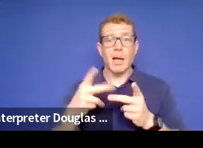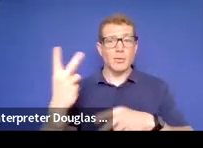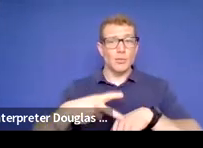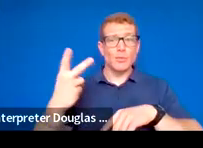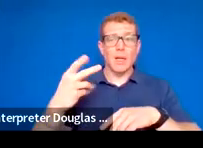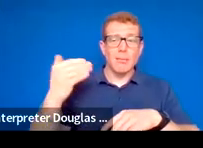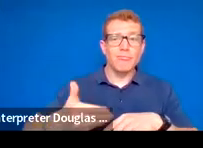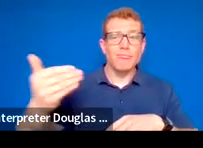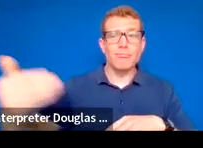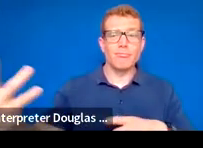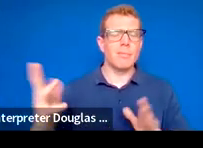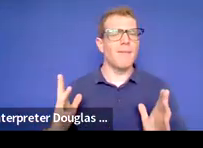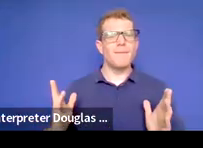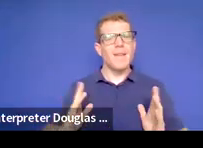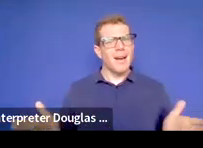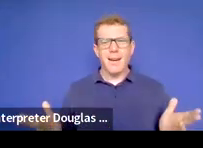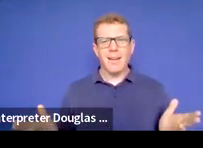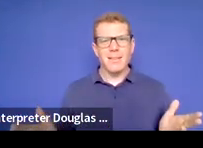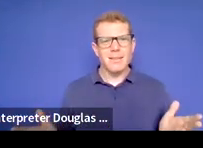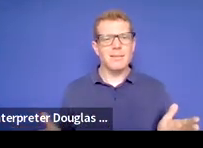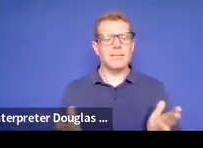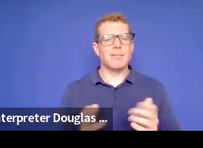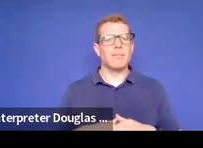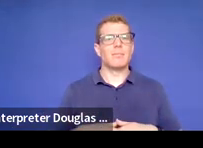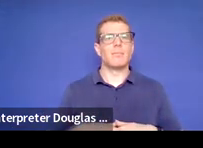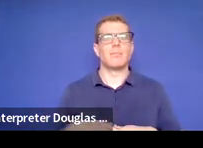I say this about a house with Tvs and radios in it.